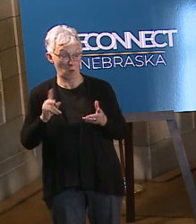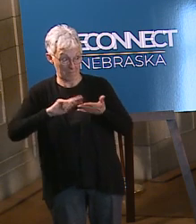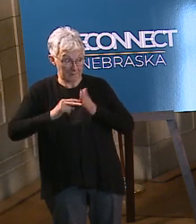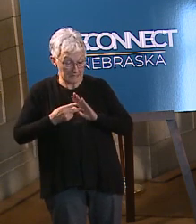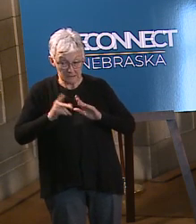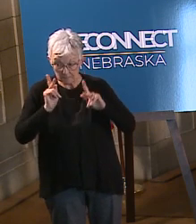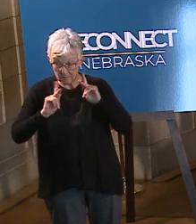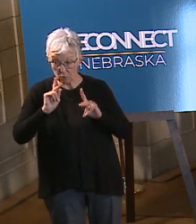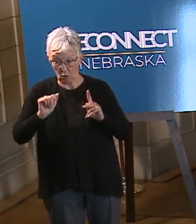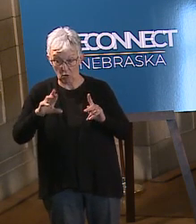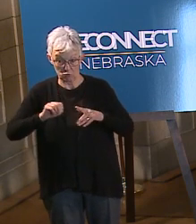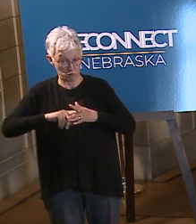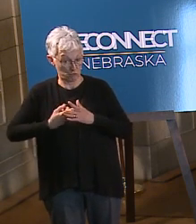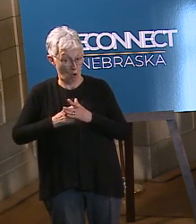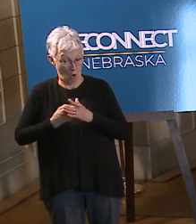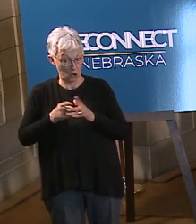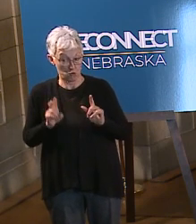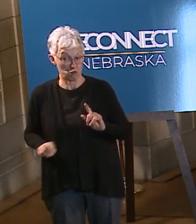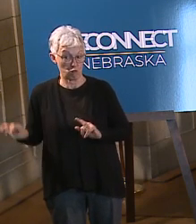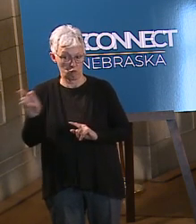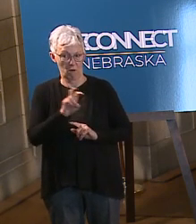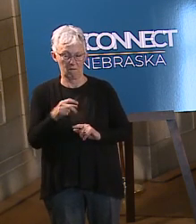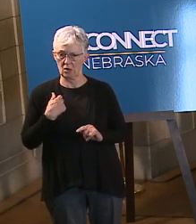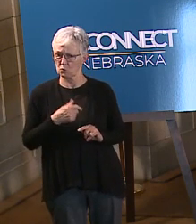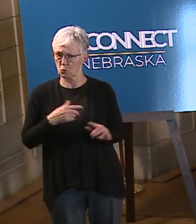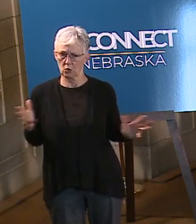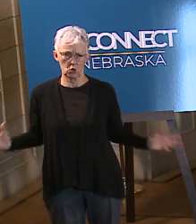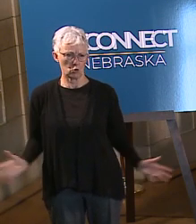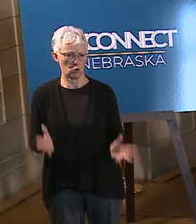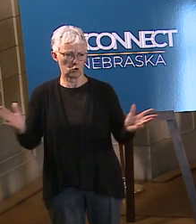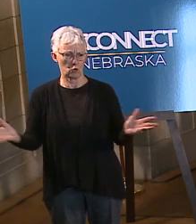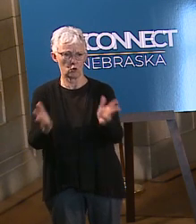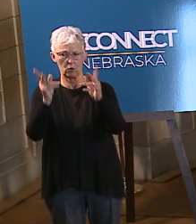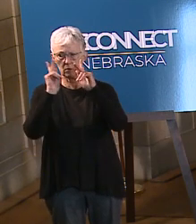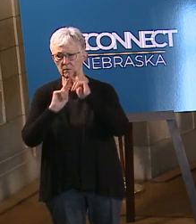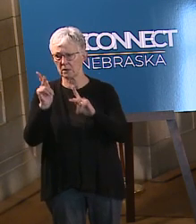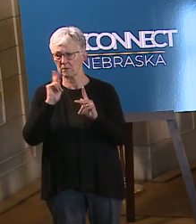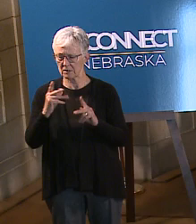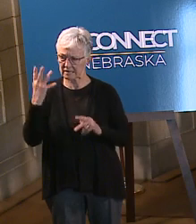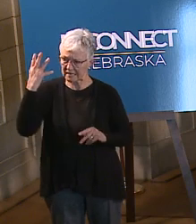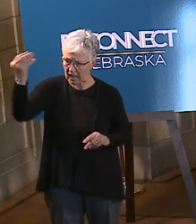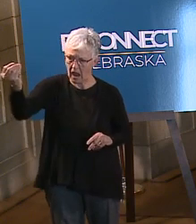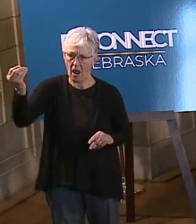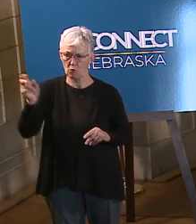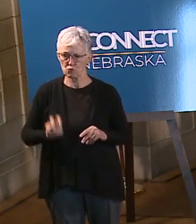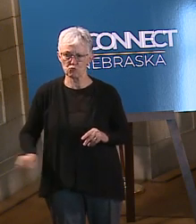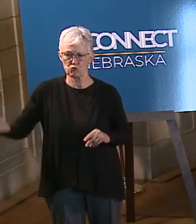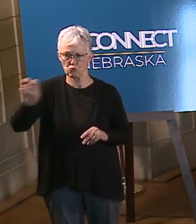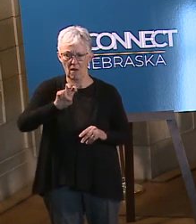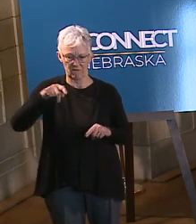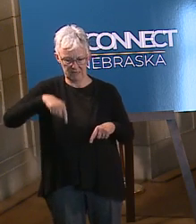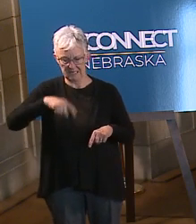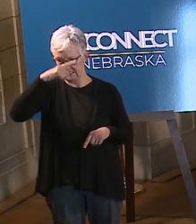HAVE TO BE AT THESE PLACES. SO, EVERYTHING IS REALLY